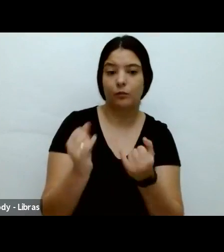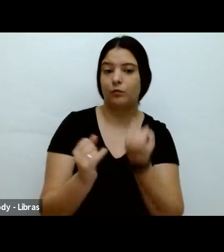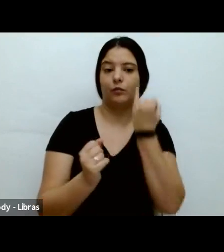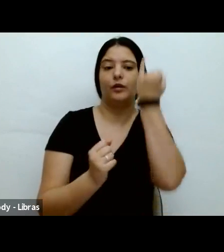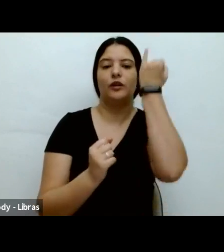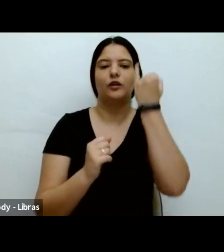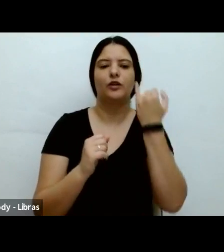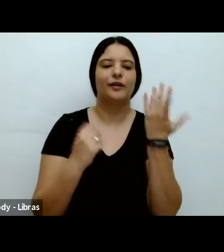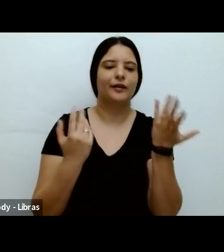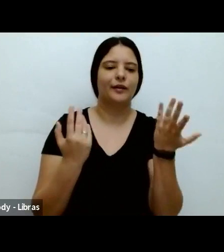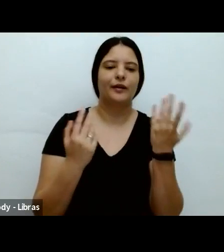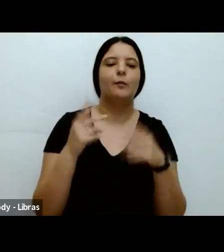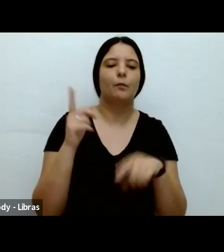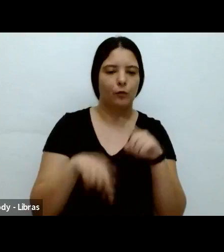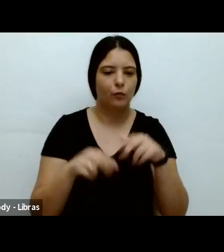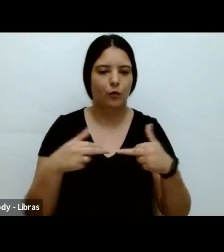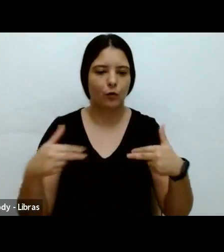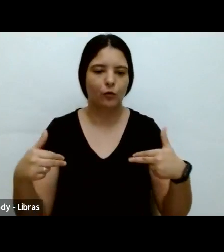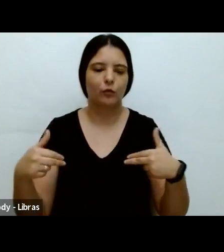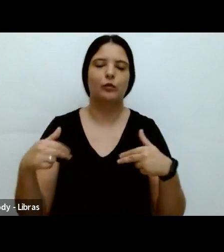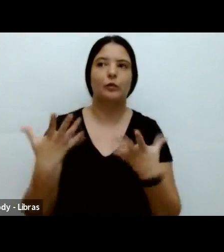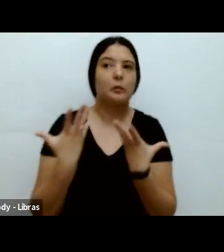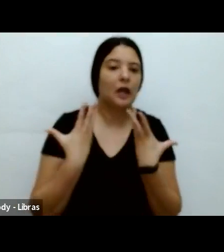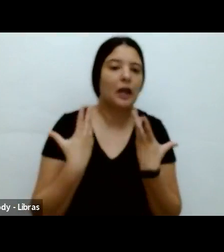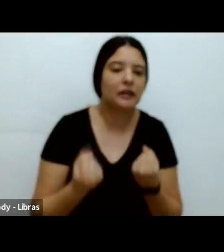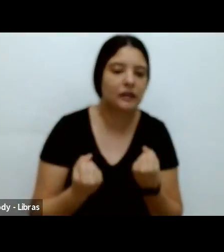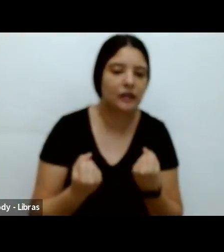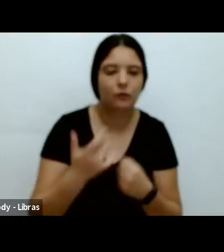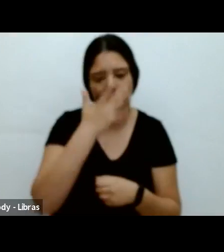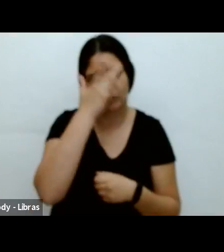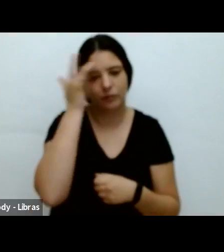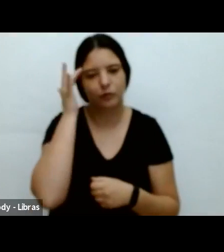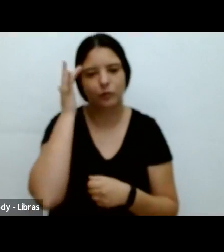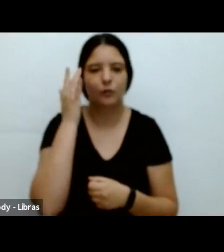food production Pro food production Product in the market production Product in the market. And he loved it